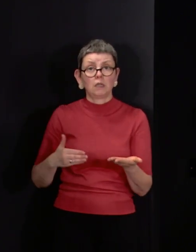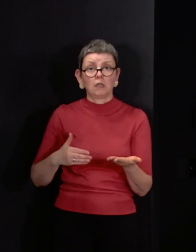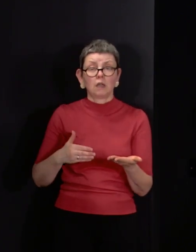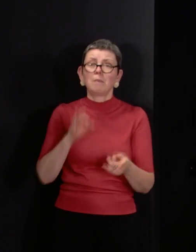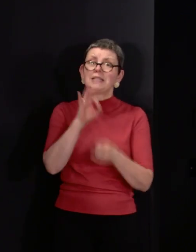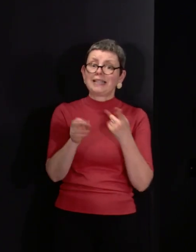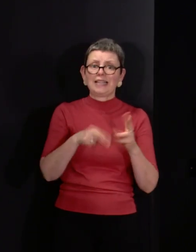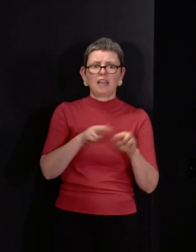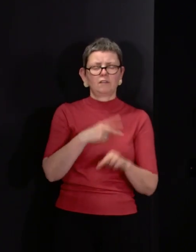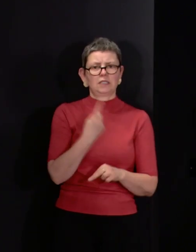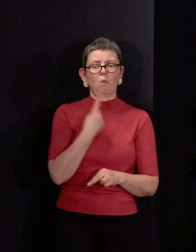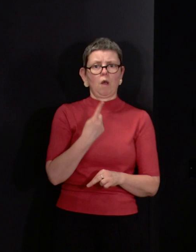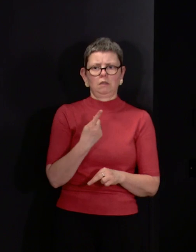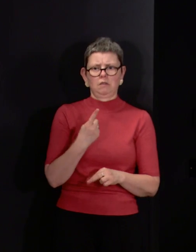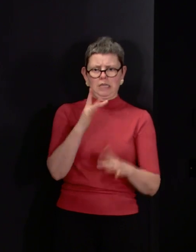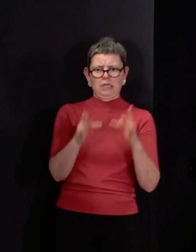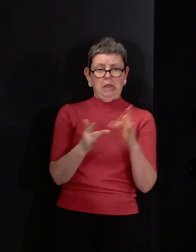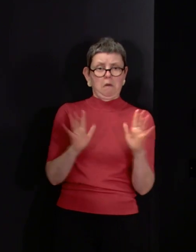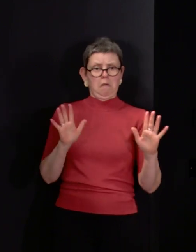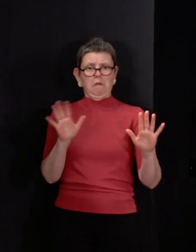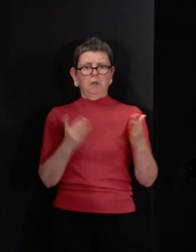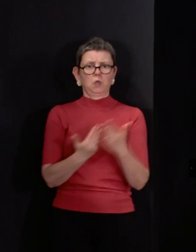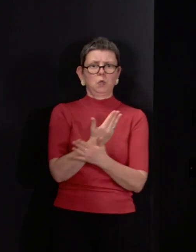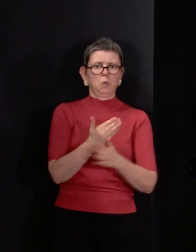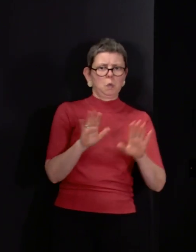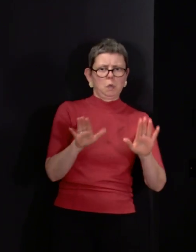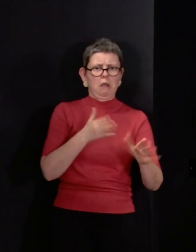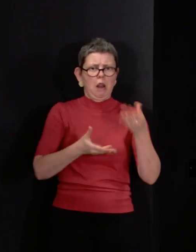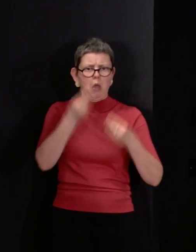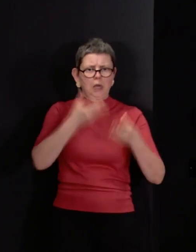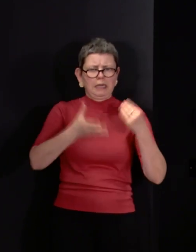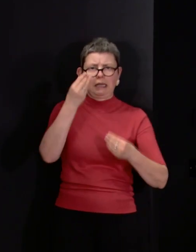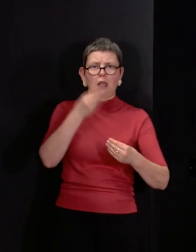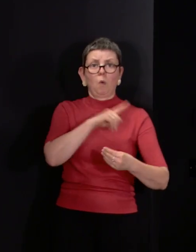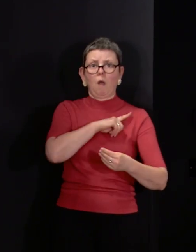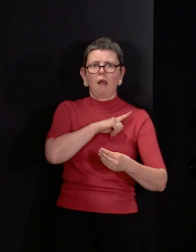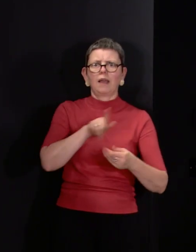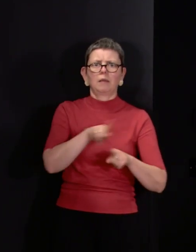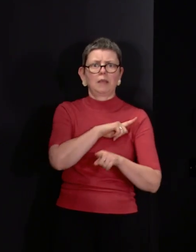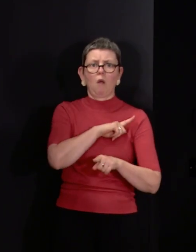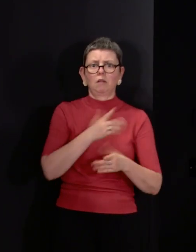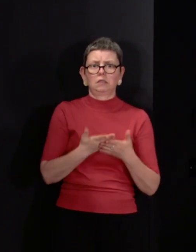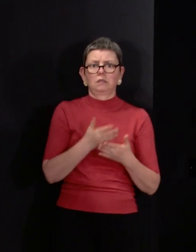use of the internet and are now new to living parts of their life in the virtual space,